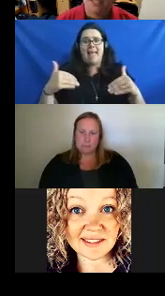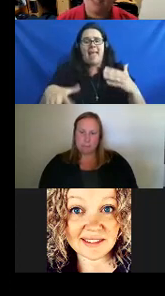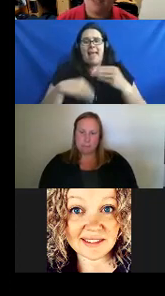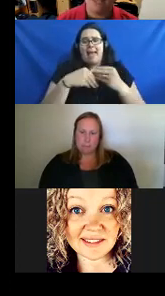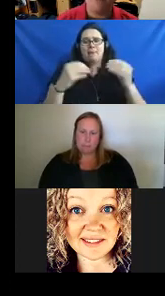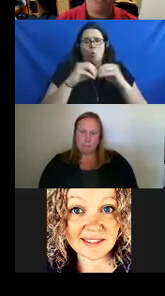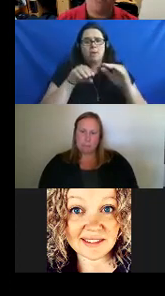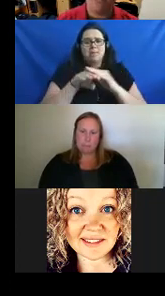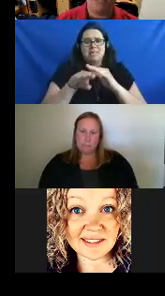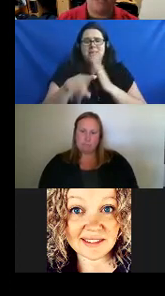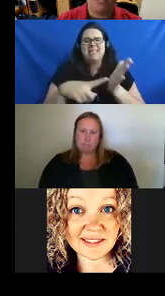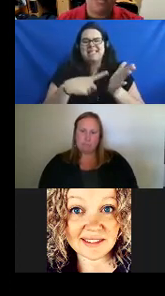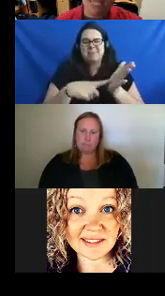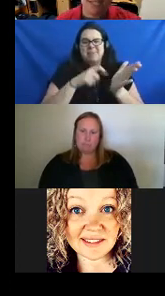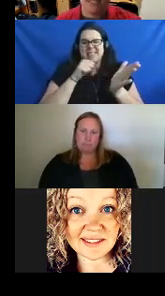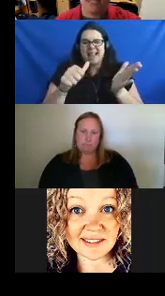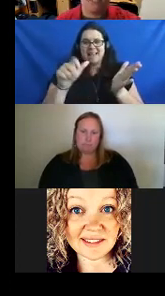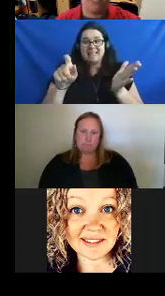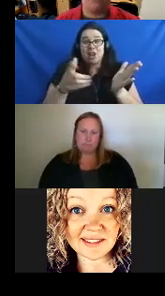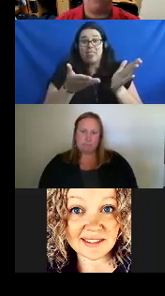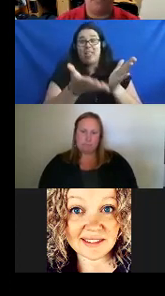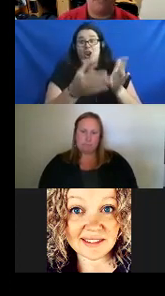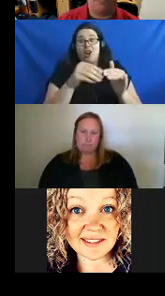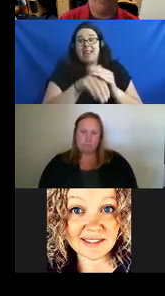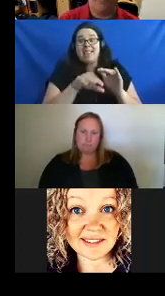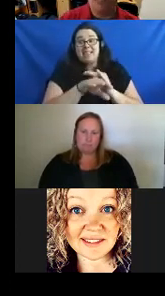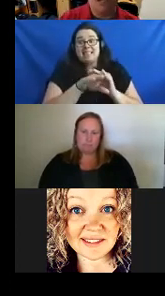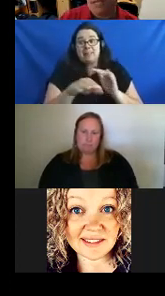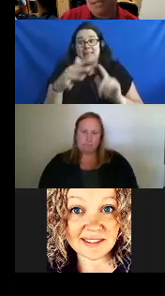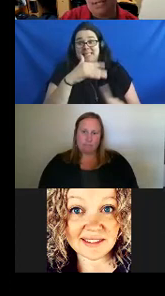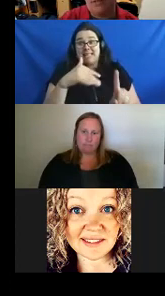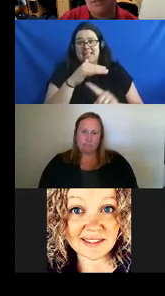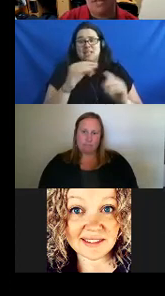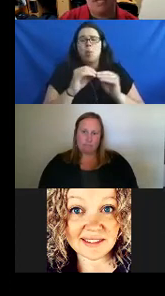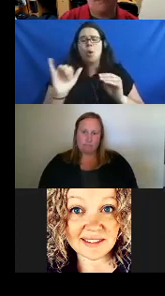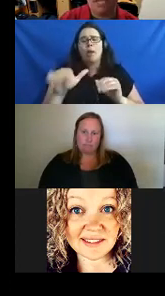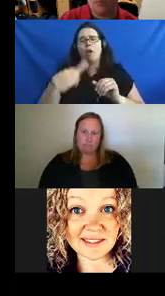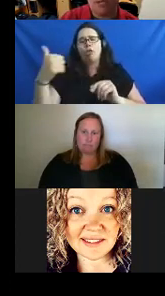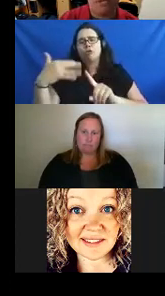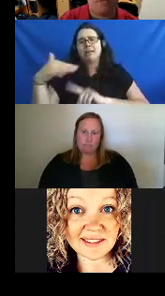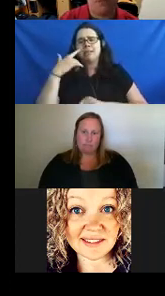SOMETIMES IT'S NOT NECESSARILY IN THE ACCESSIBILITY SETTINGS. IT COULD BE IN OTHER SETTINGS FOR KEYBOARD OR